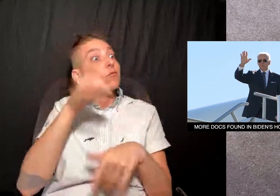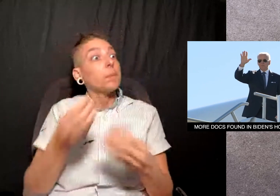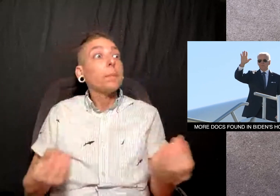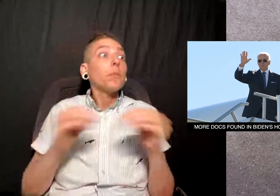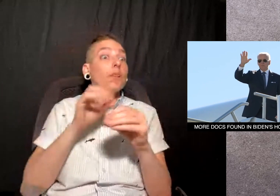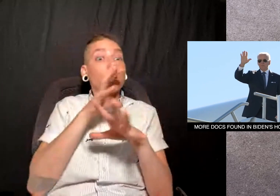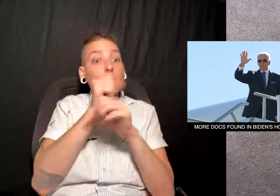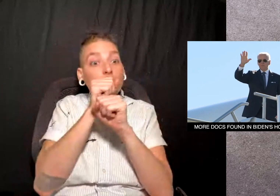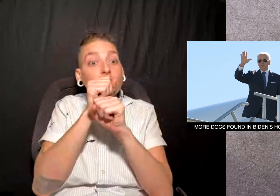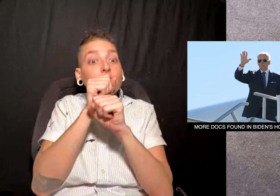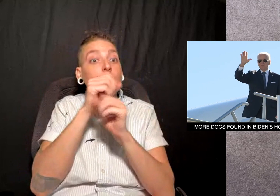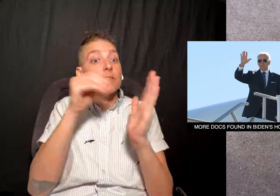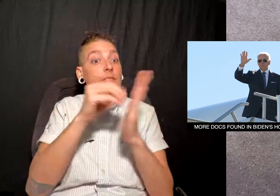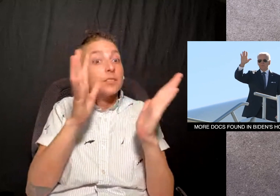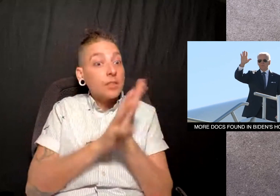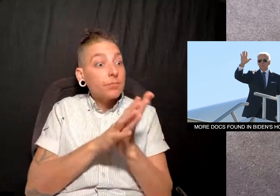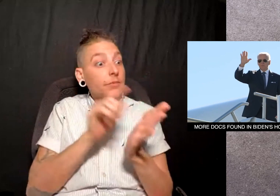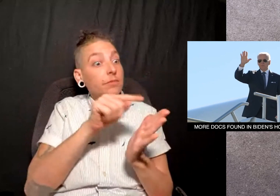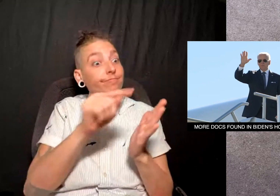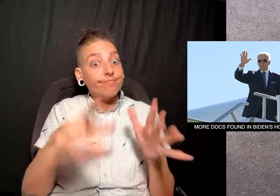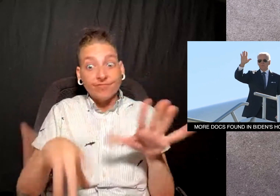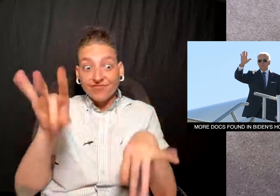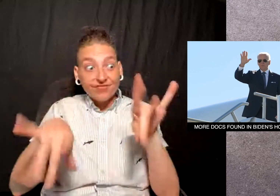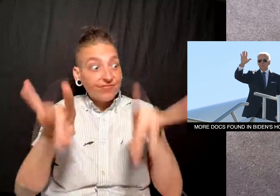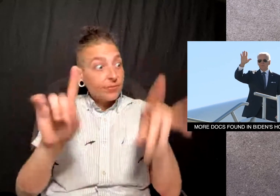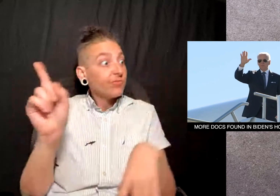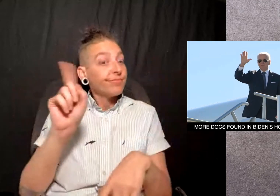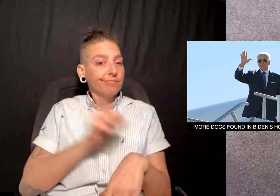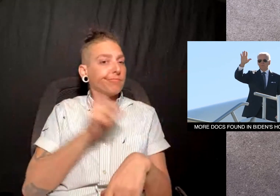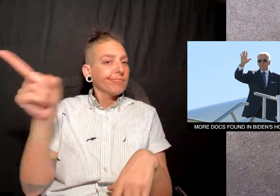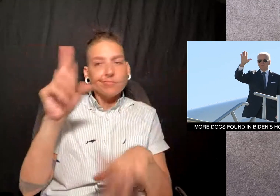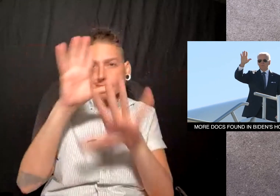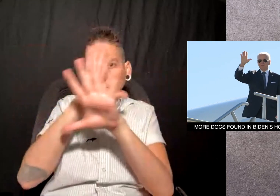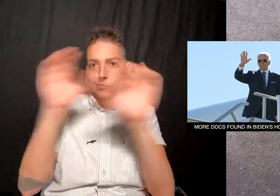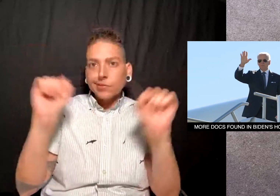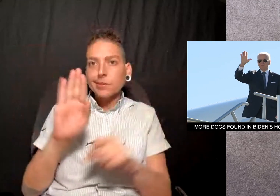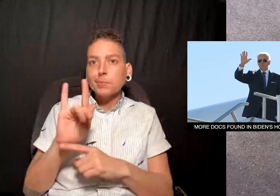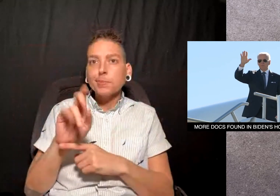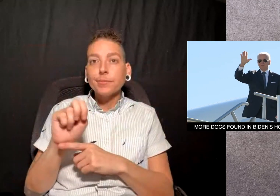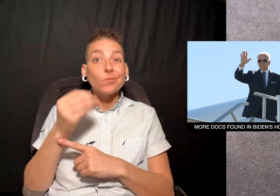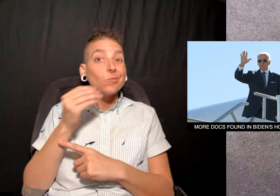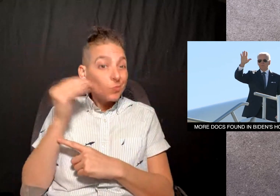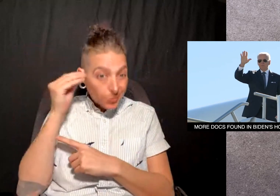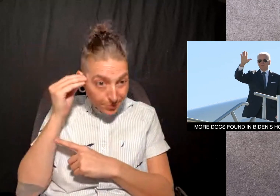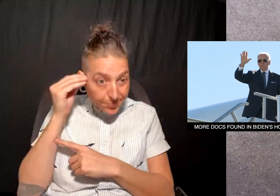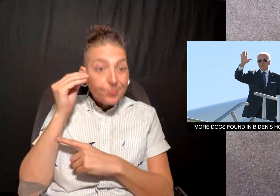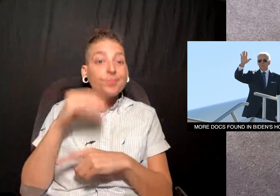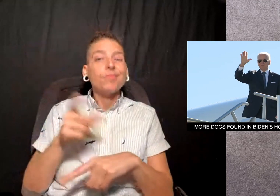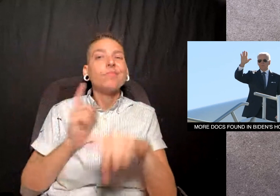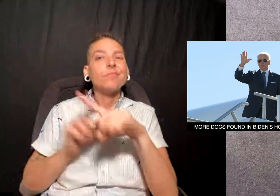discovery of more classified documents found in President Biden's home and a private office